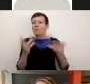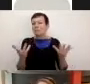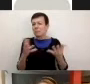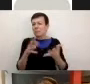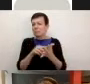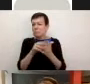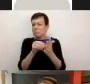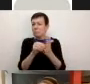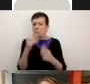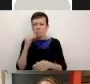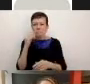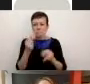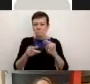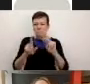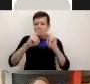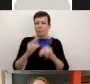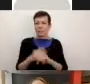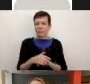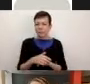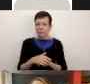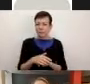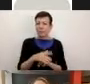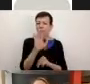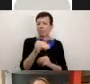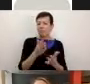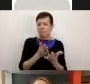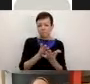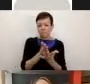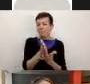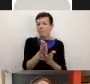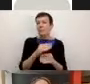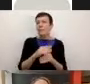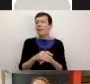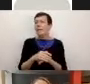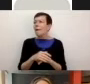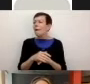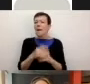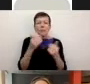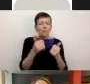This stream is for projects that are looking at adaptation or experimentation of new practices